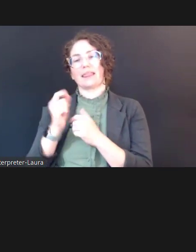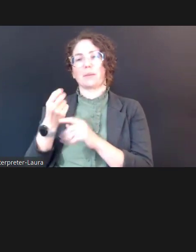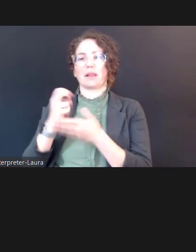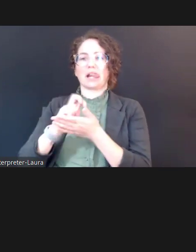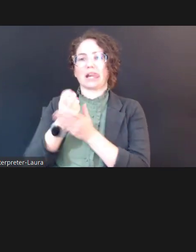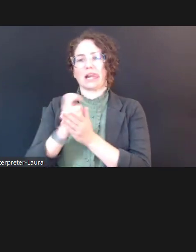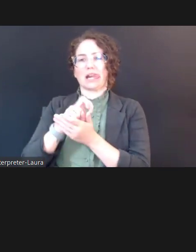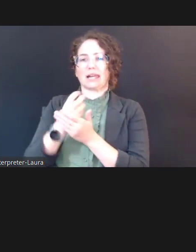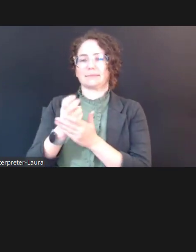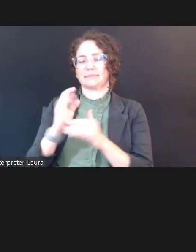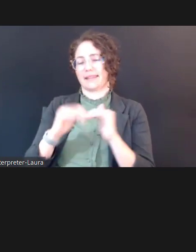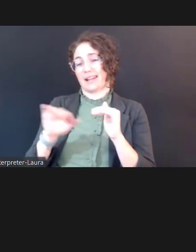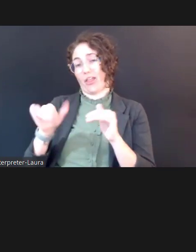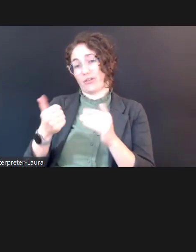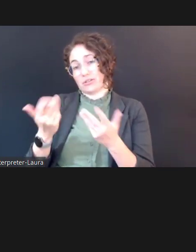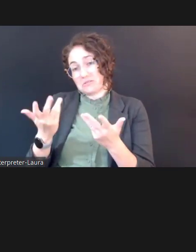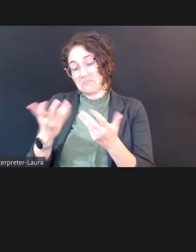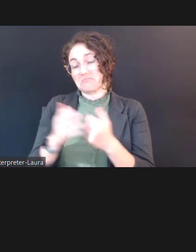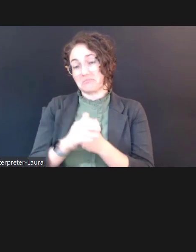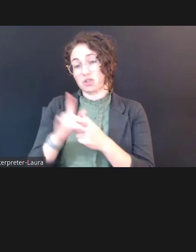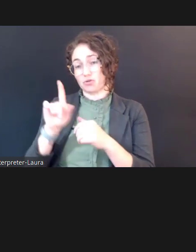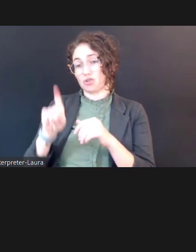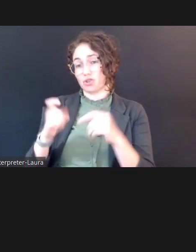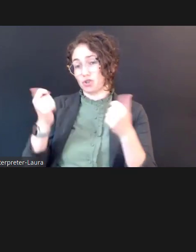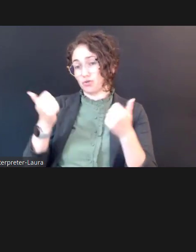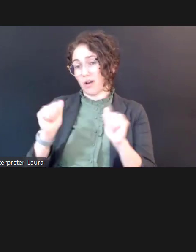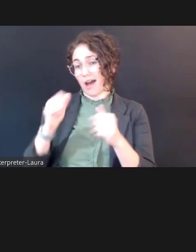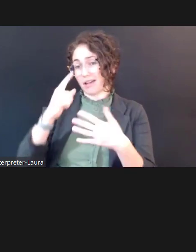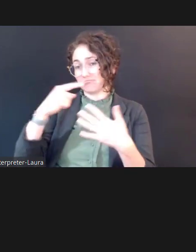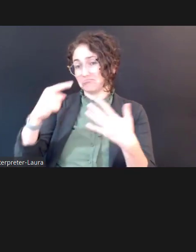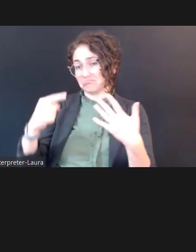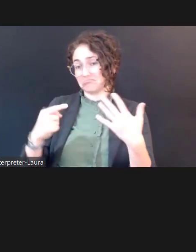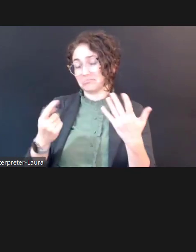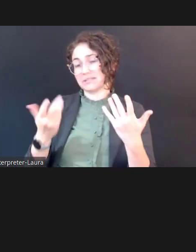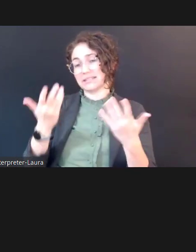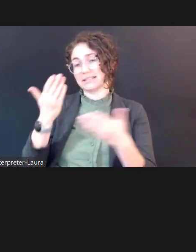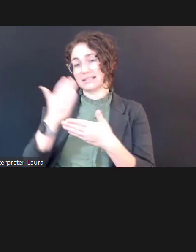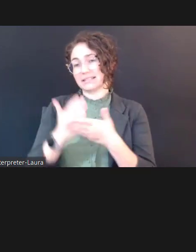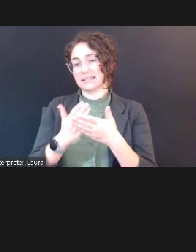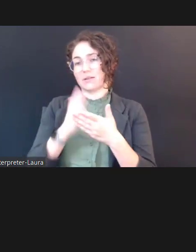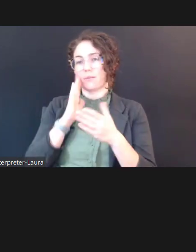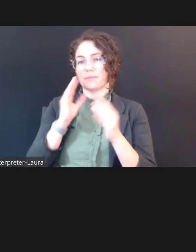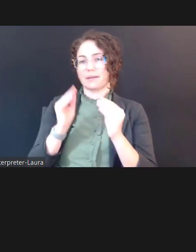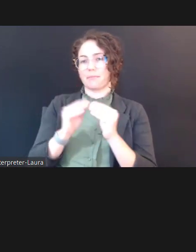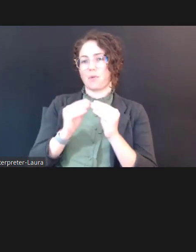Some of them will be more intuitive to you than they are to somebody else.